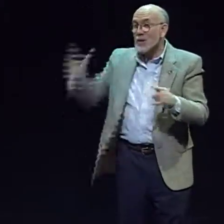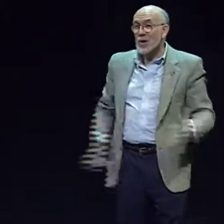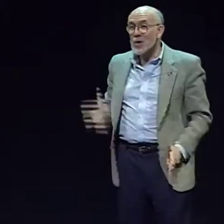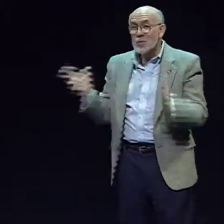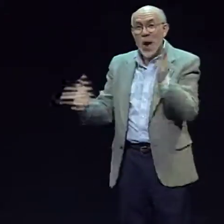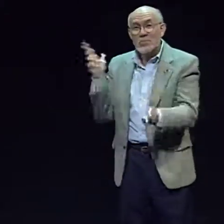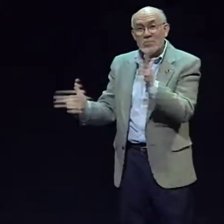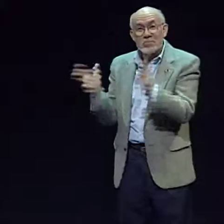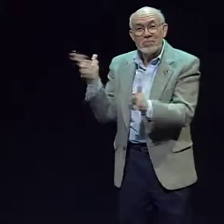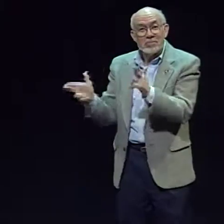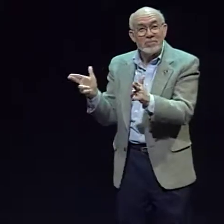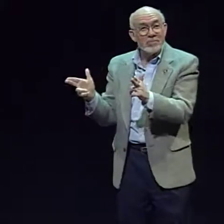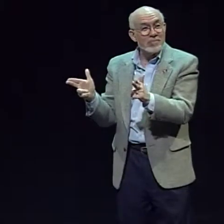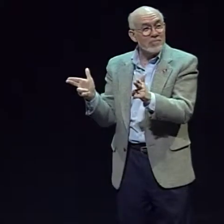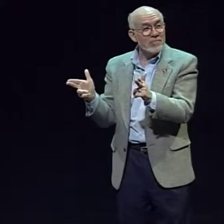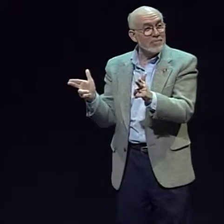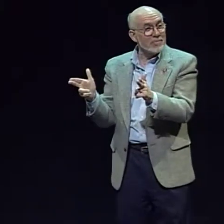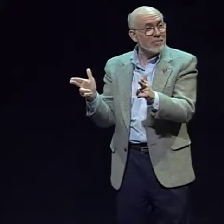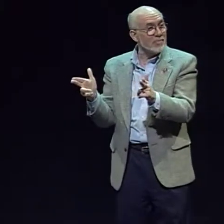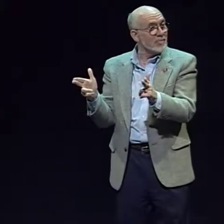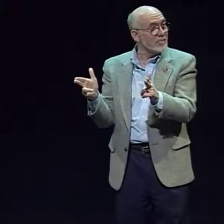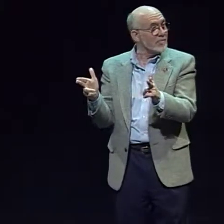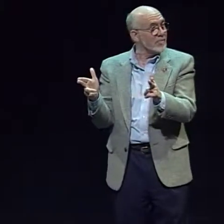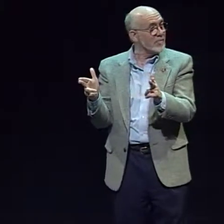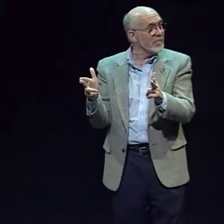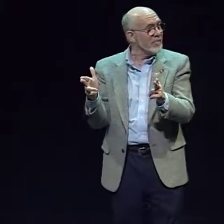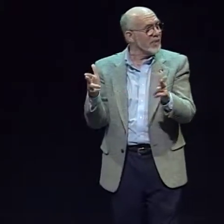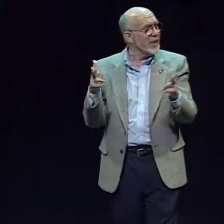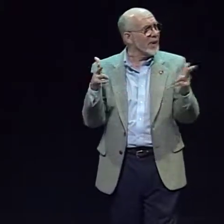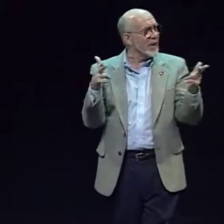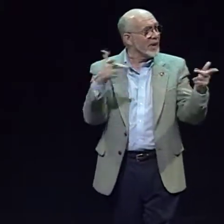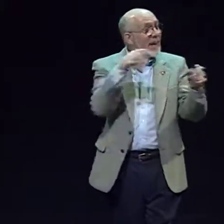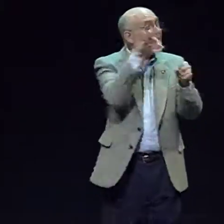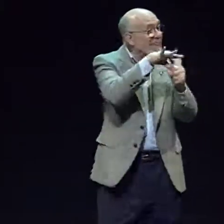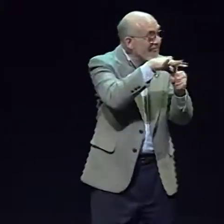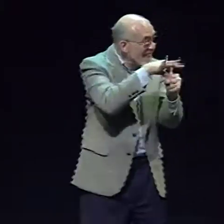YOU PLAYED COWBOYS AND ROBBERS...